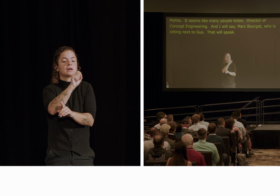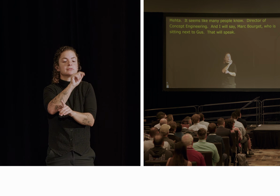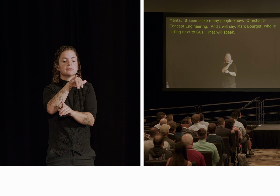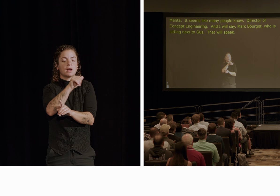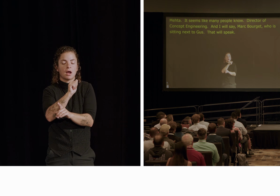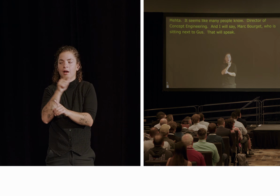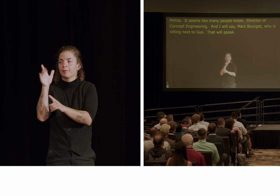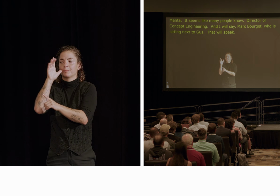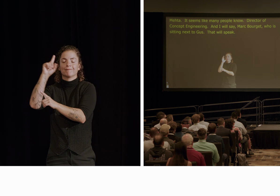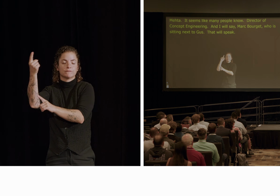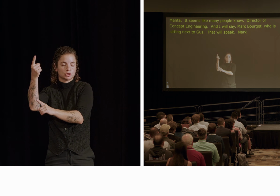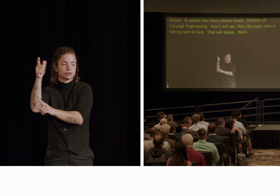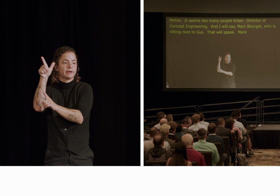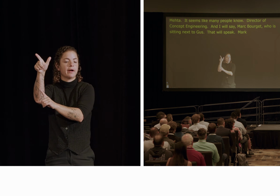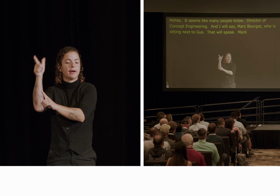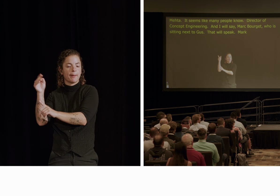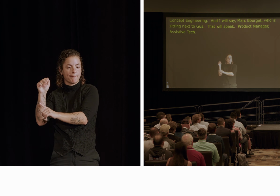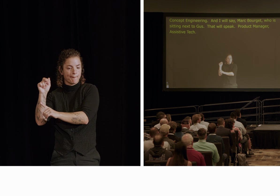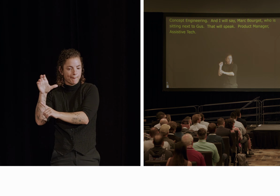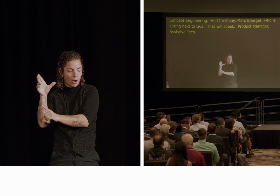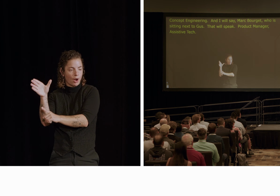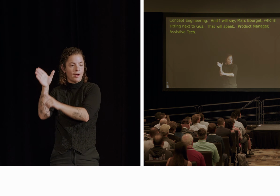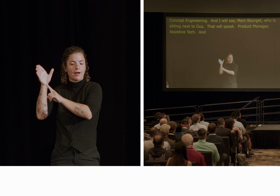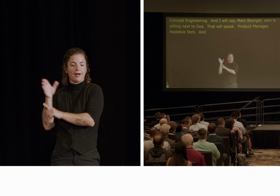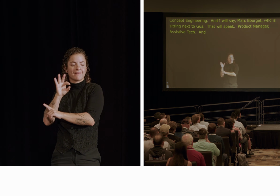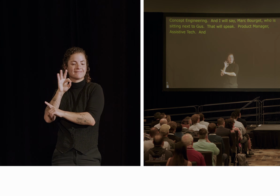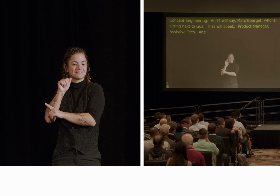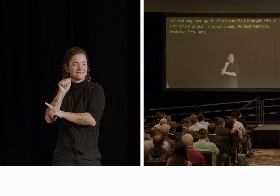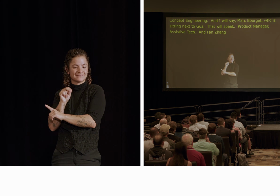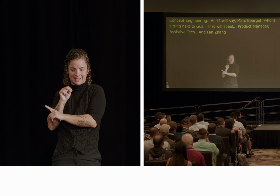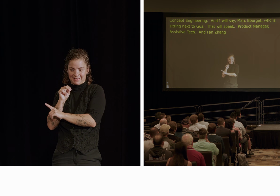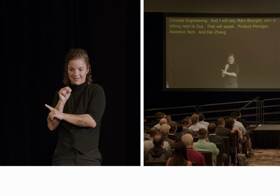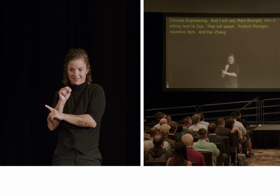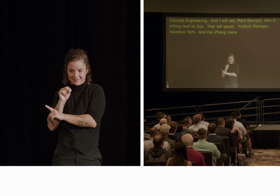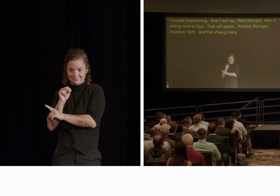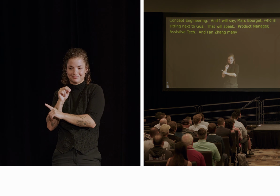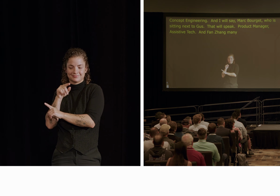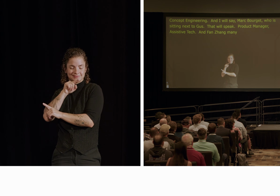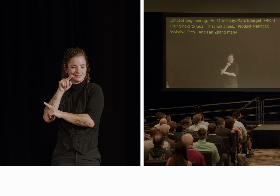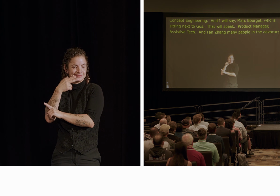who I think many people in this audience also know.